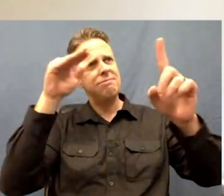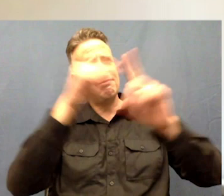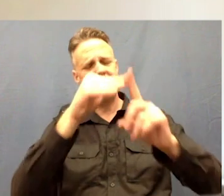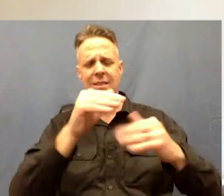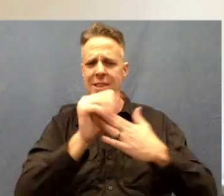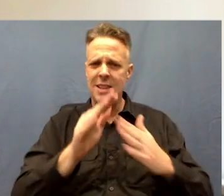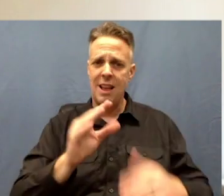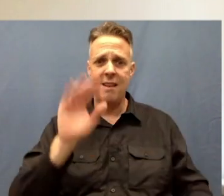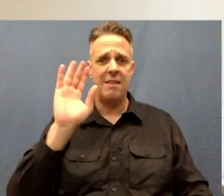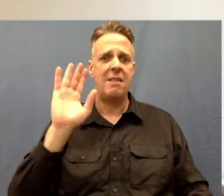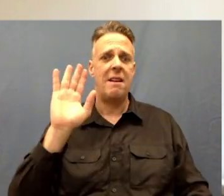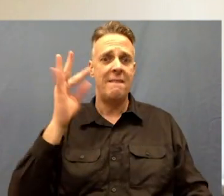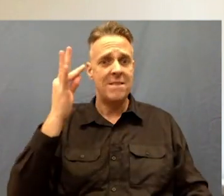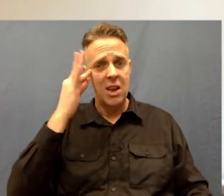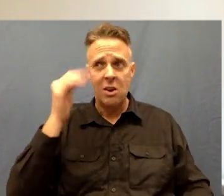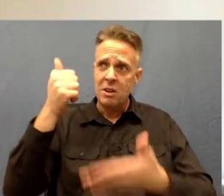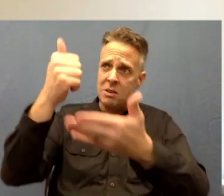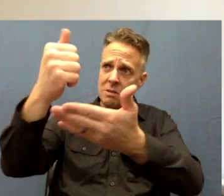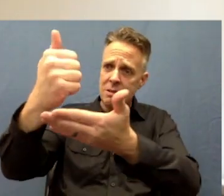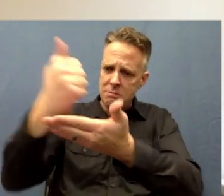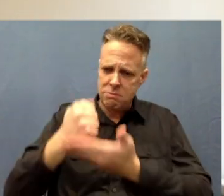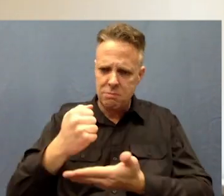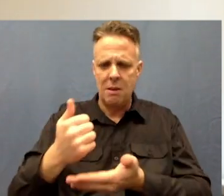PEOPLE IN FEDERAL RELIEF REGARDLESS OF IMMIGRATION STATUS. THE HOUSE OF REPRESENTATIVES HAS